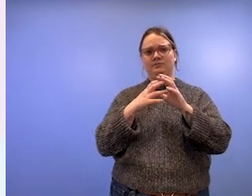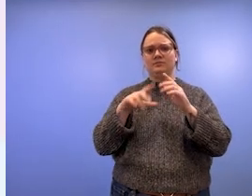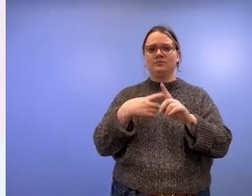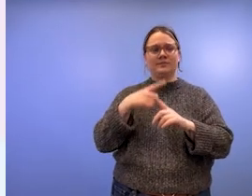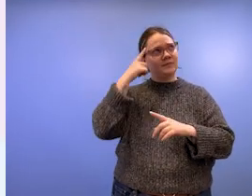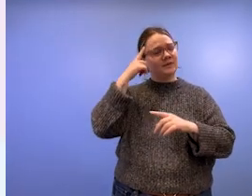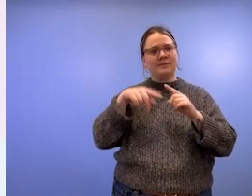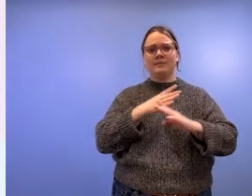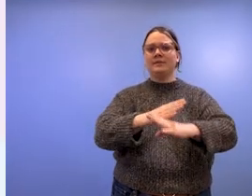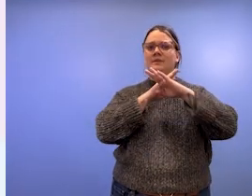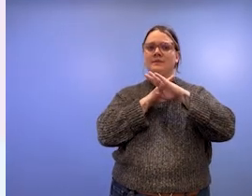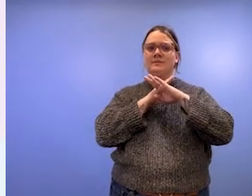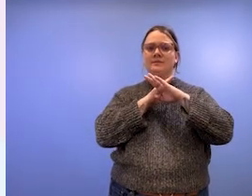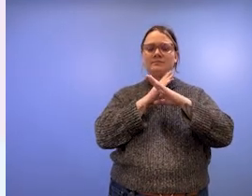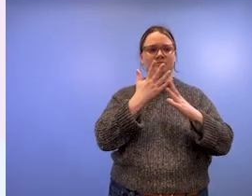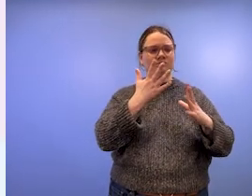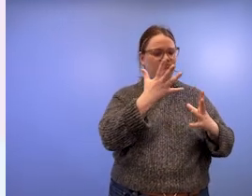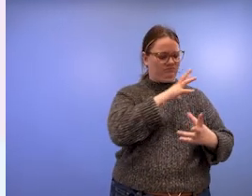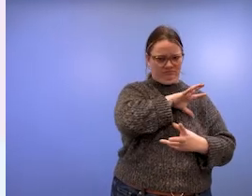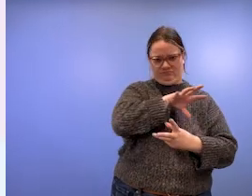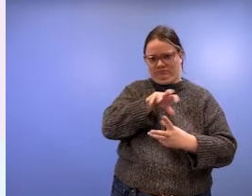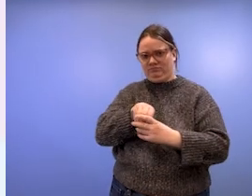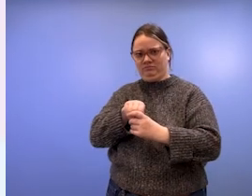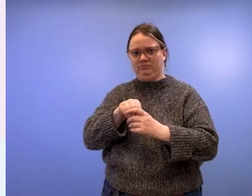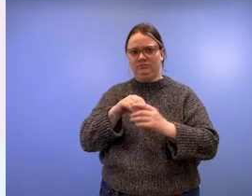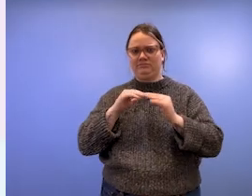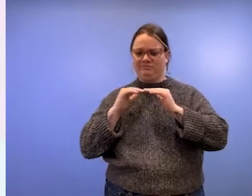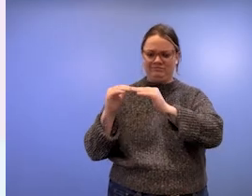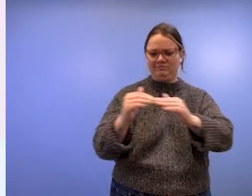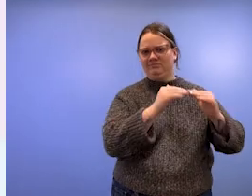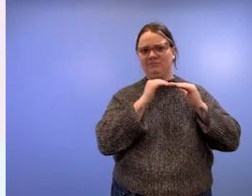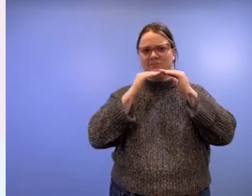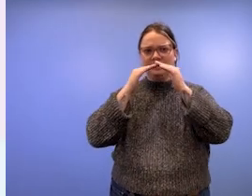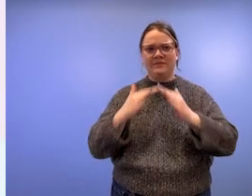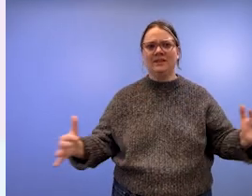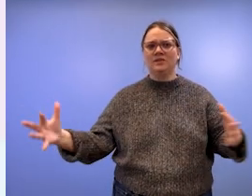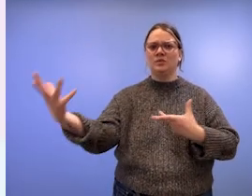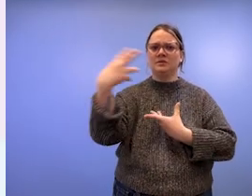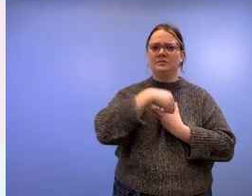thinking about barriers and build it into all equity, diversity, and inclusion work. It is way